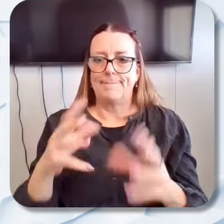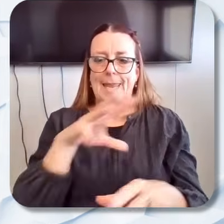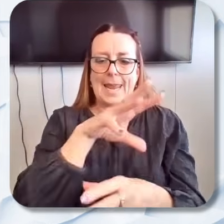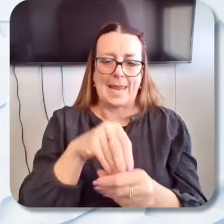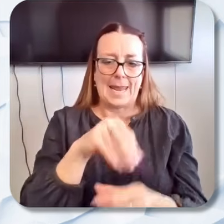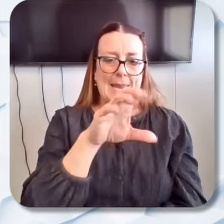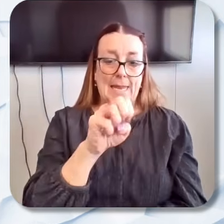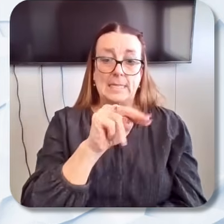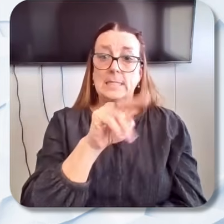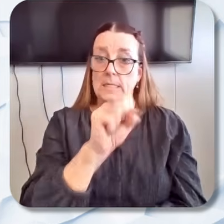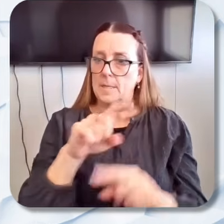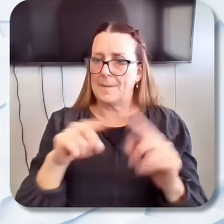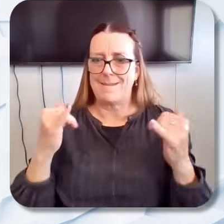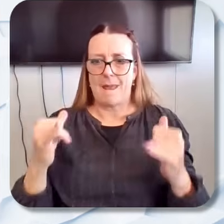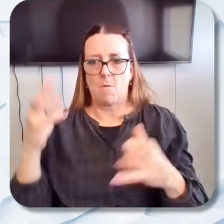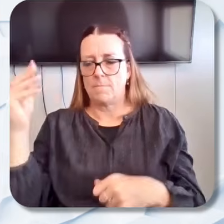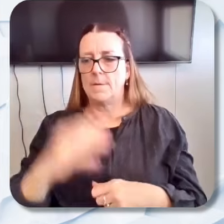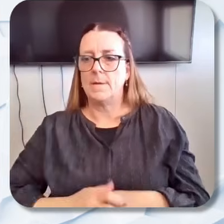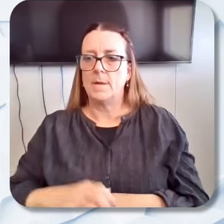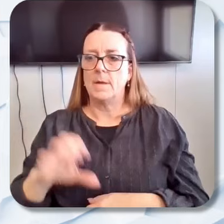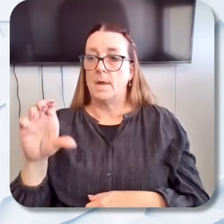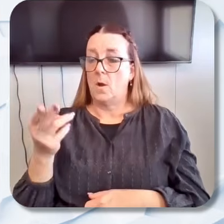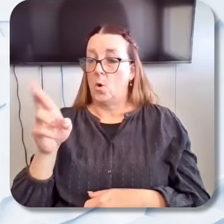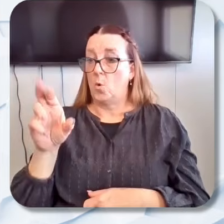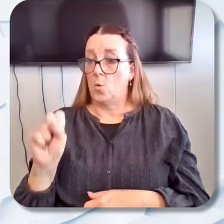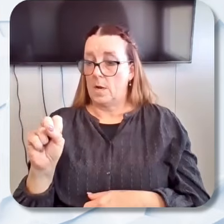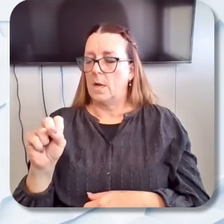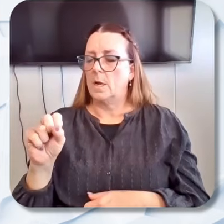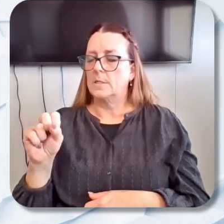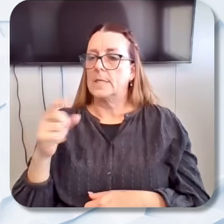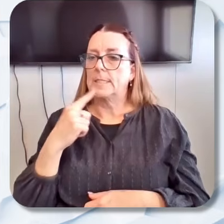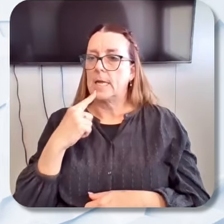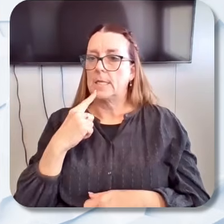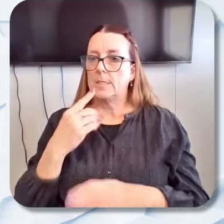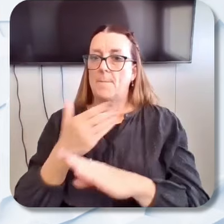anymore? So part of the criteria before we pull a random sample for the students is that we're going